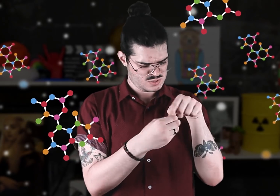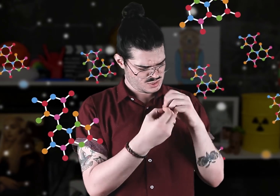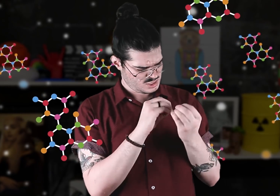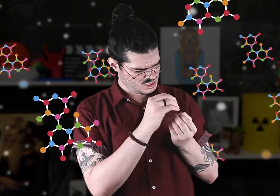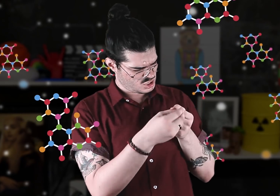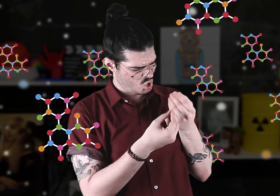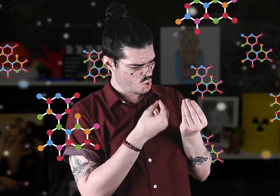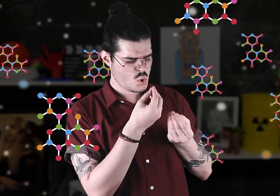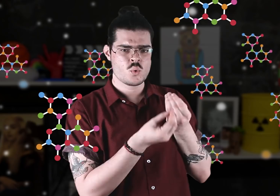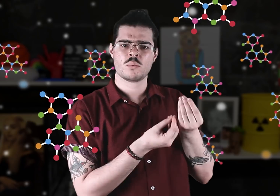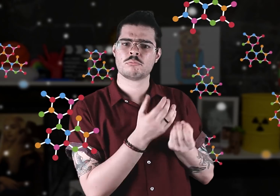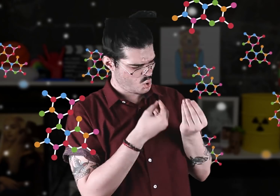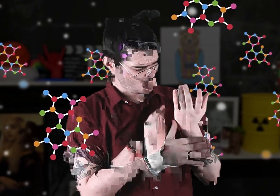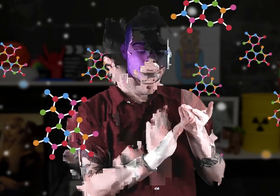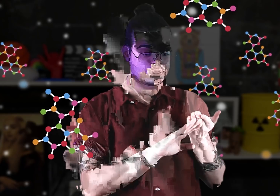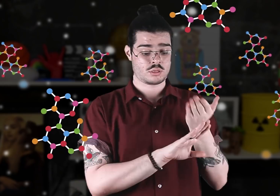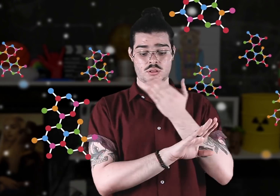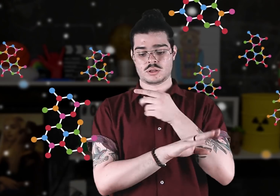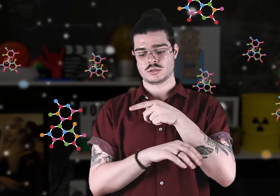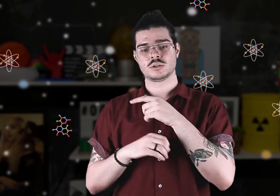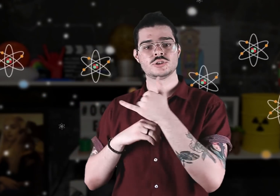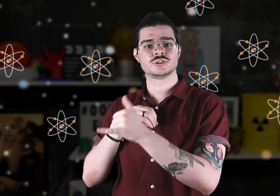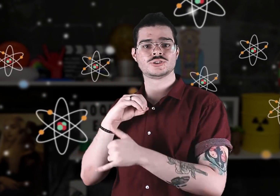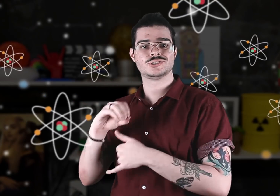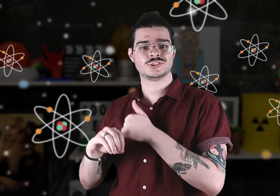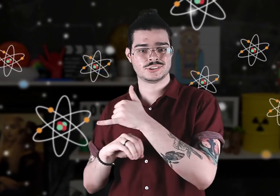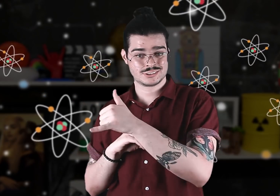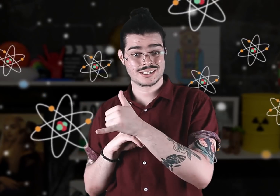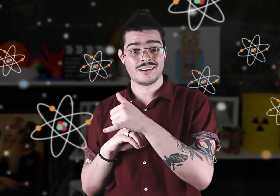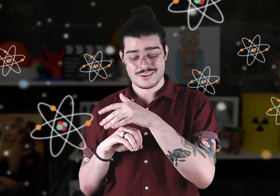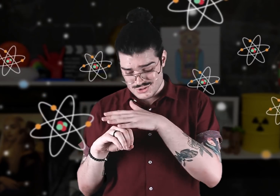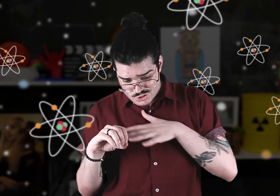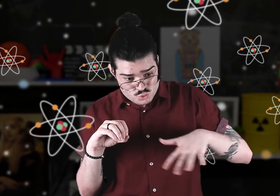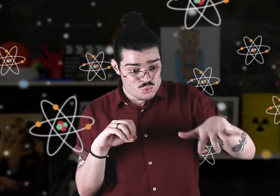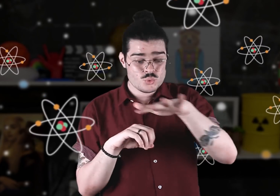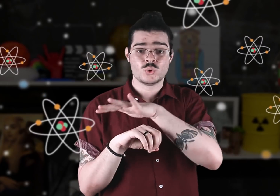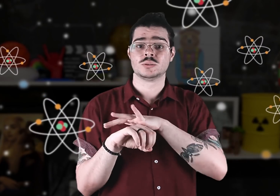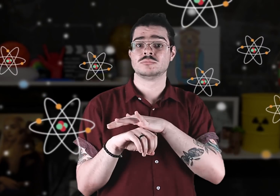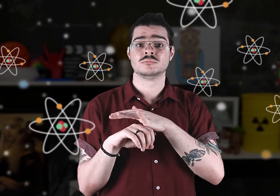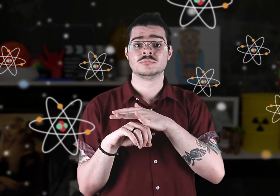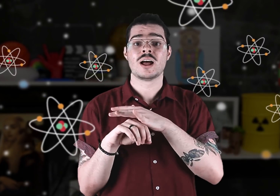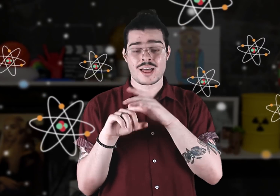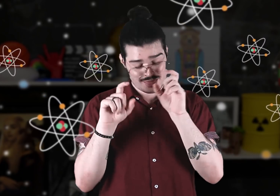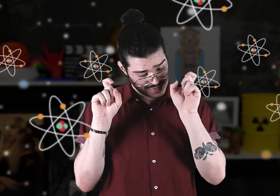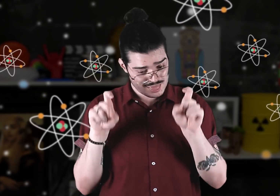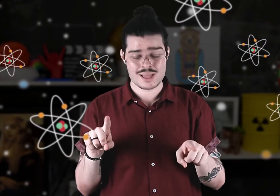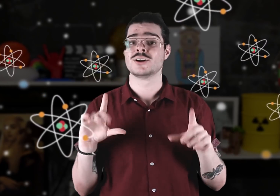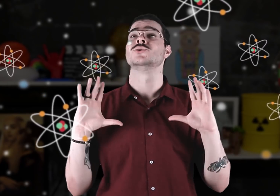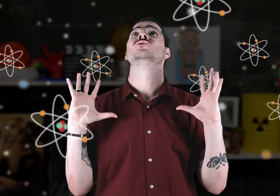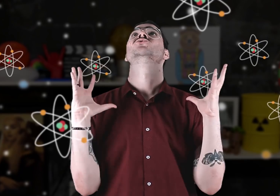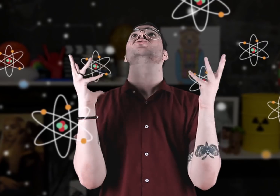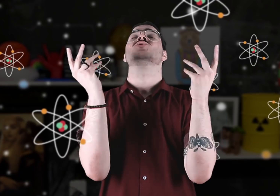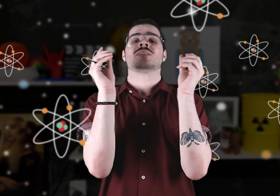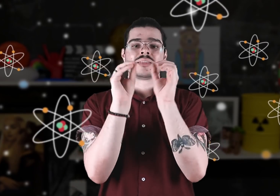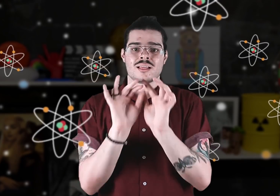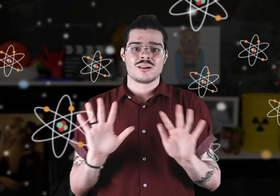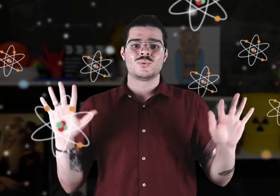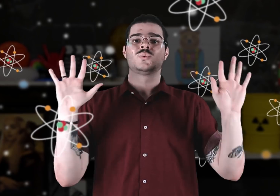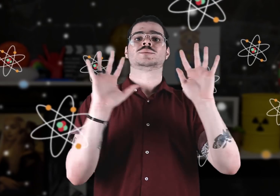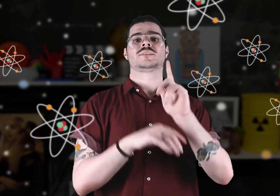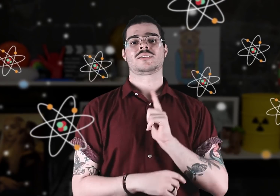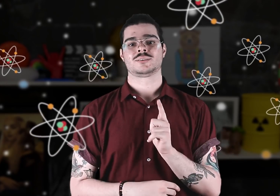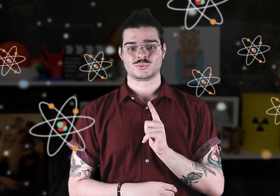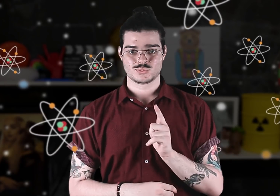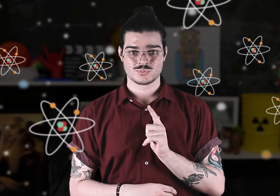are formed by atoms in the middle of the universe.